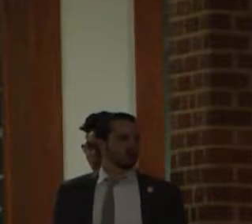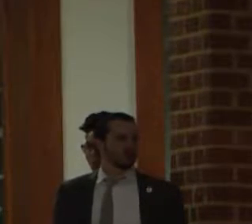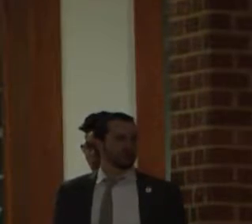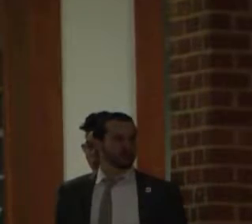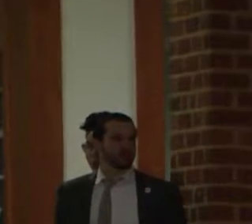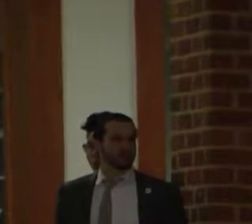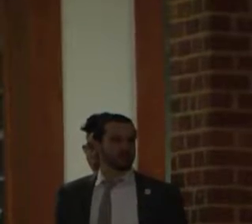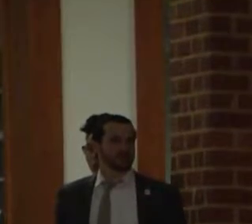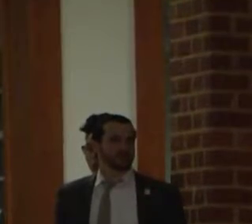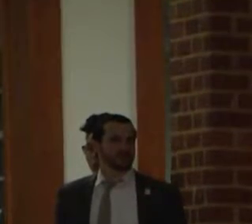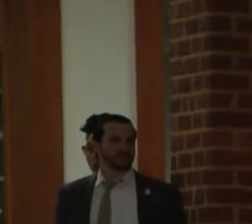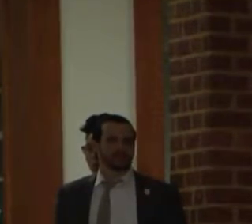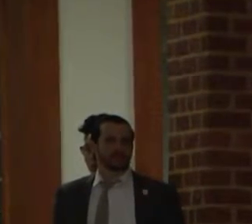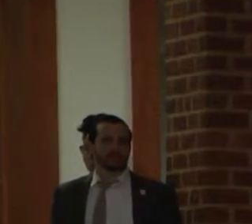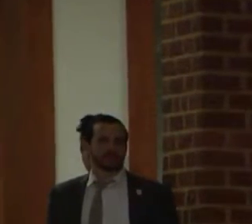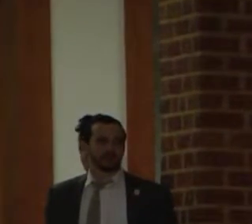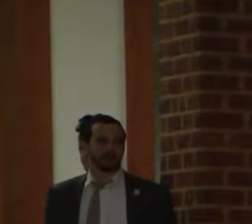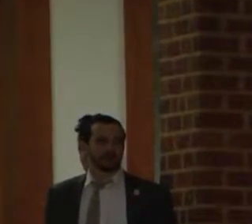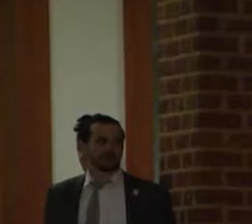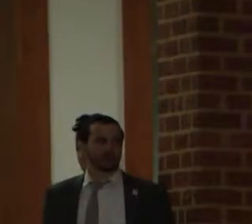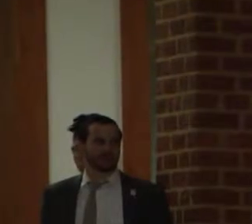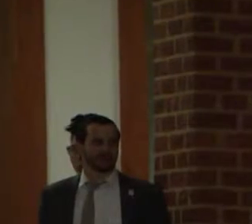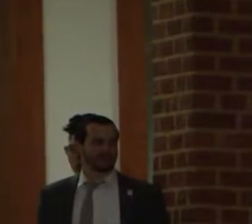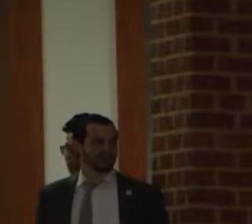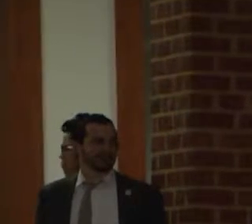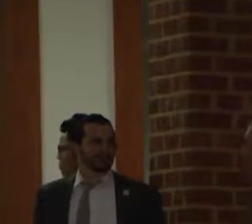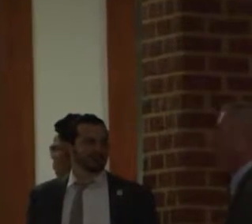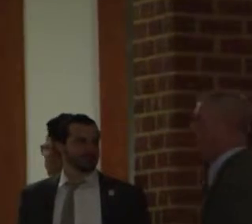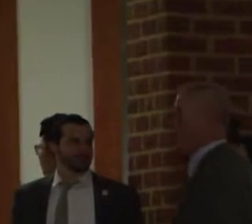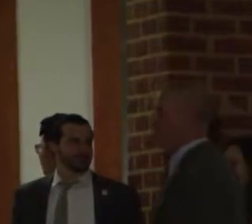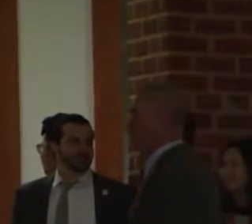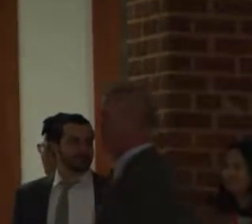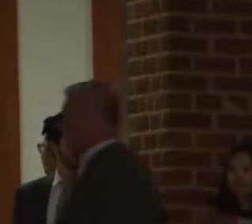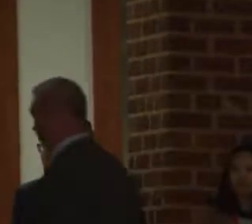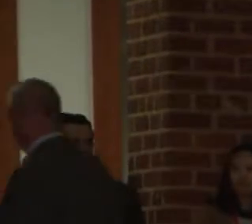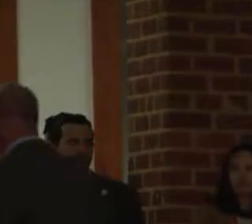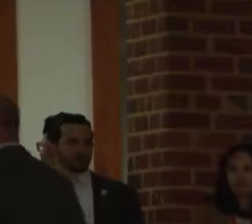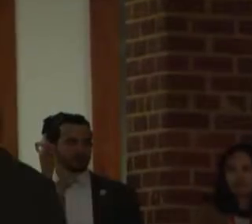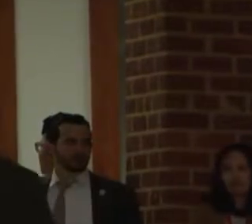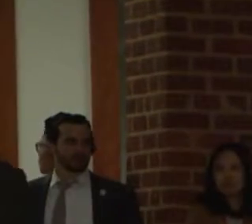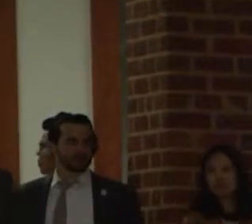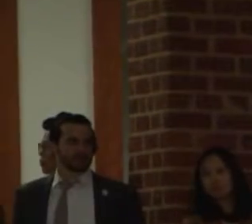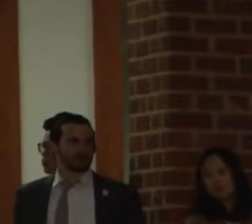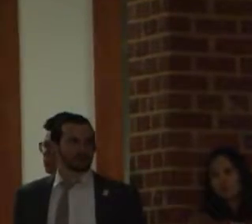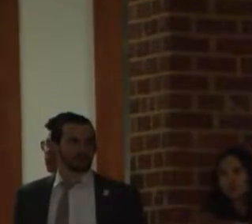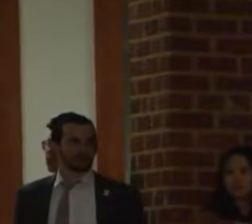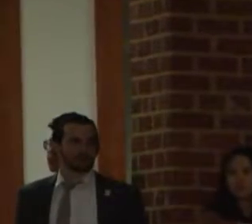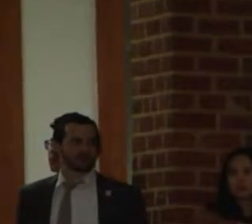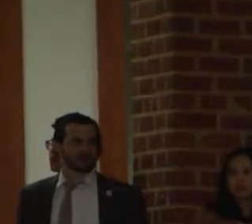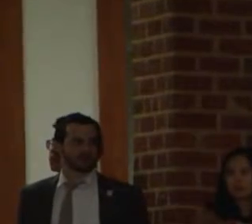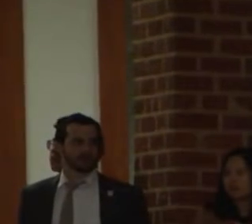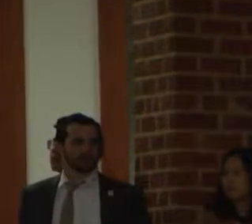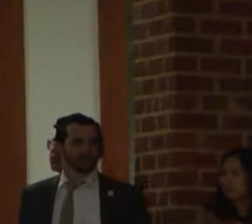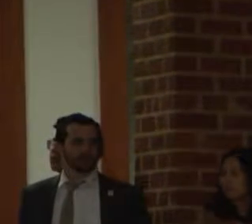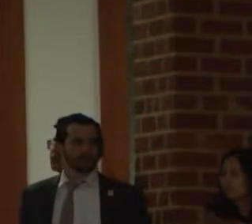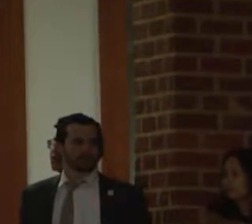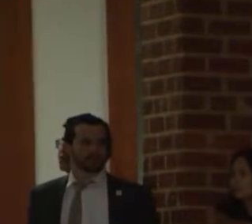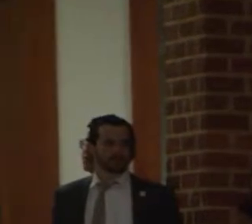THAT PROVIDES EVIDENCE TO BOTH DEFENSE ATTORNEYS AND PROSECUTORS AND A MEDICAL EXAMINER AND THE ONE THING I WOULD HAVE YOU THINK ABOUT WITH THE BUDGET IS THINK ABOUT HOW